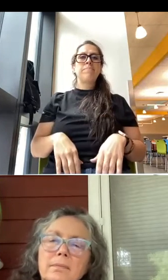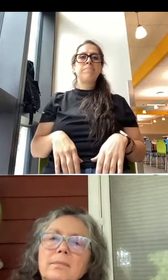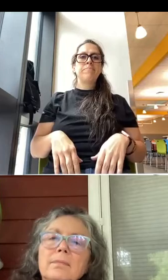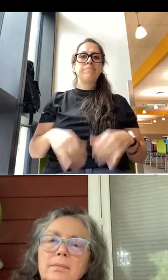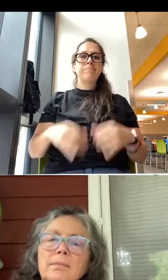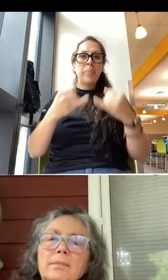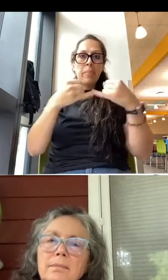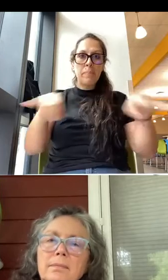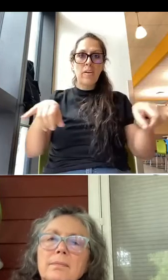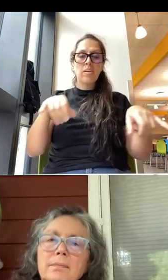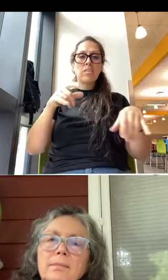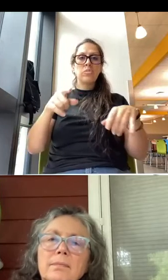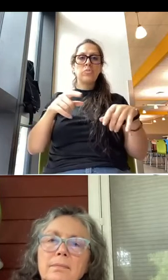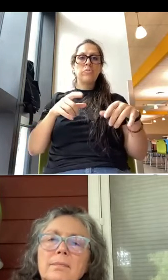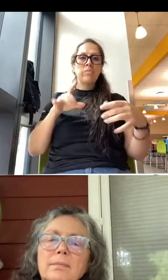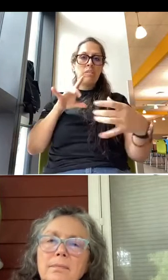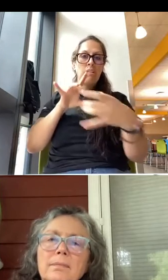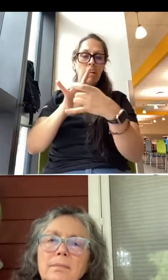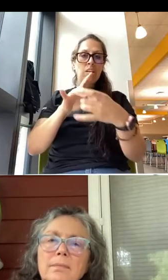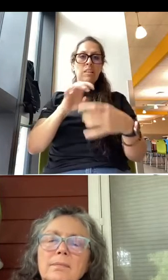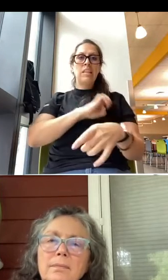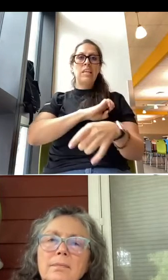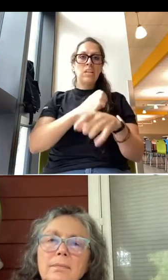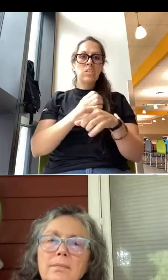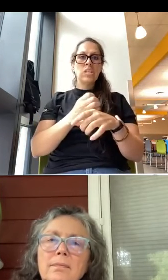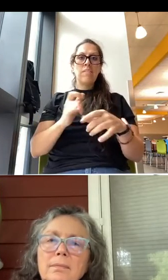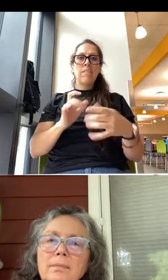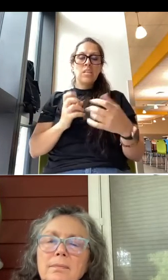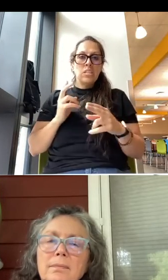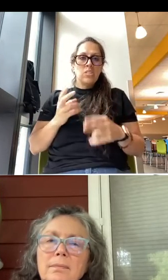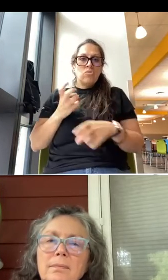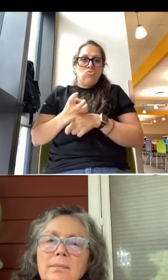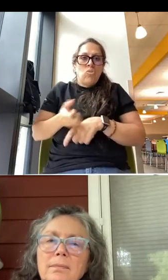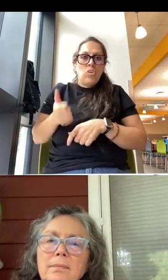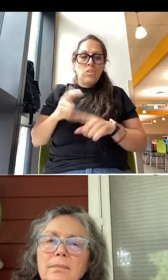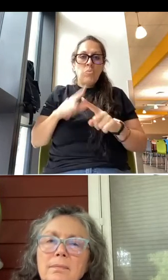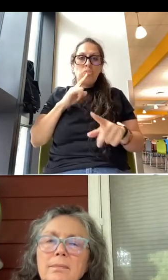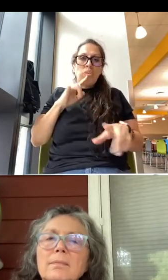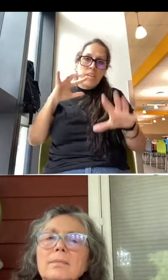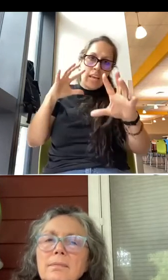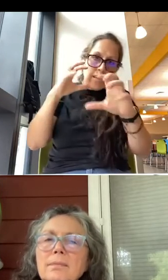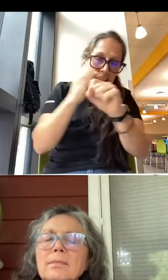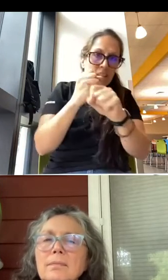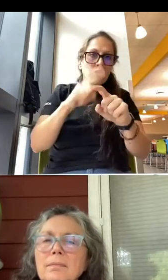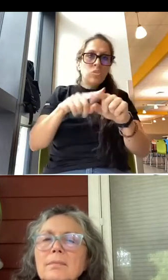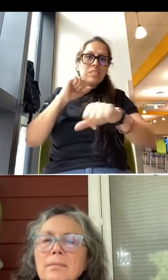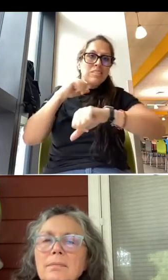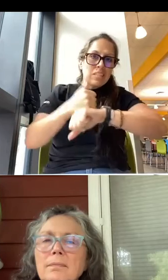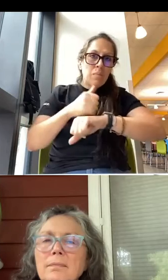to, you know, like, engage in to establish connection, is unsupportedly high,